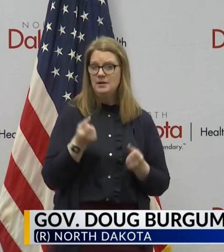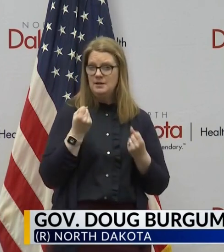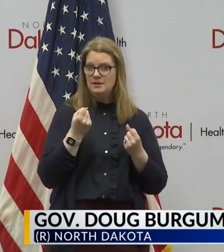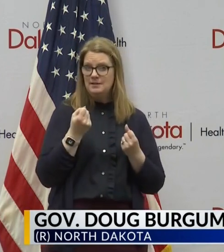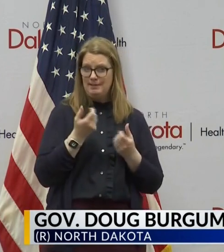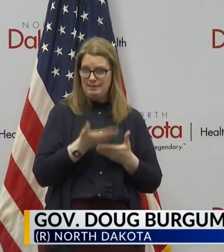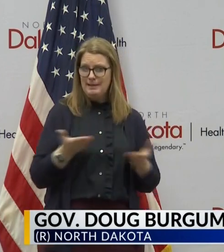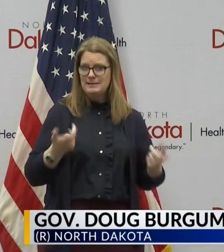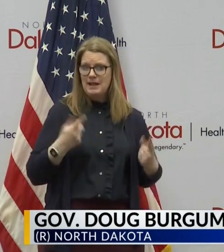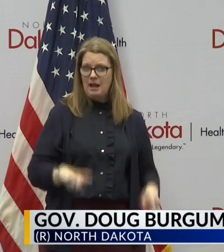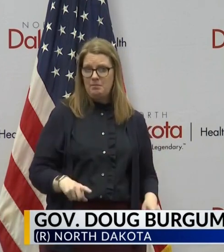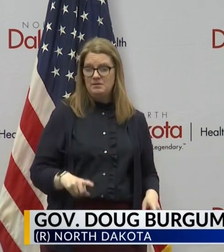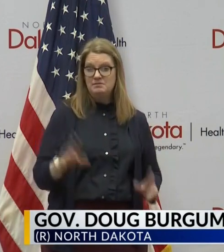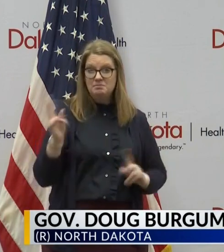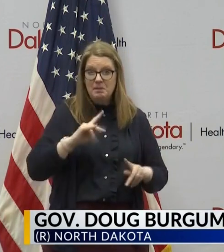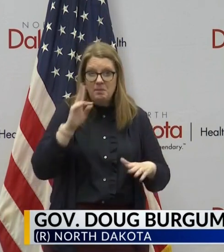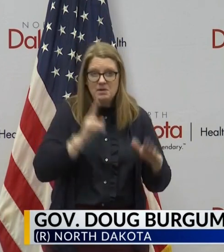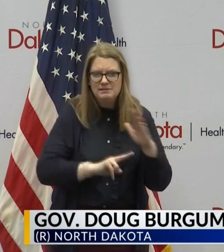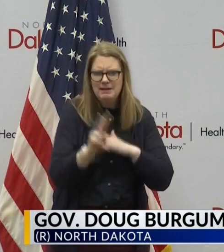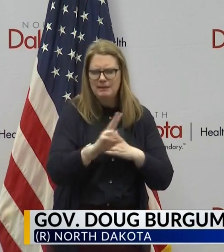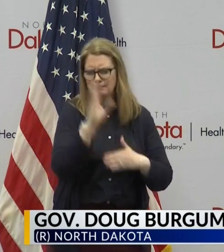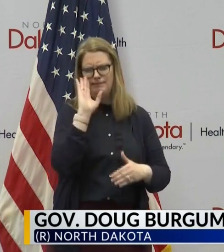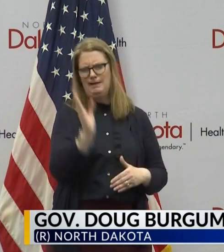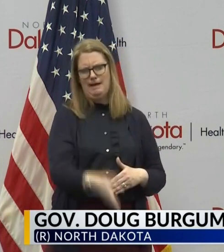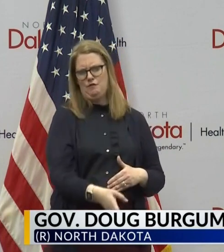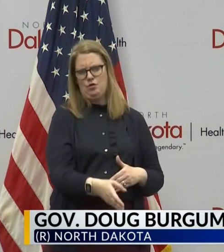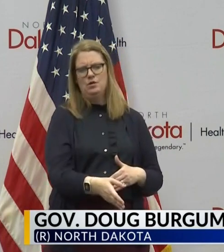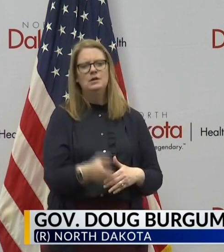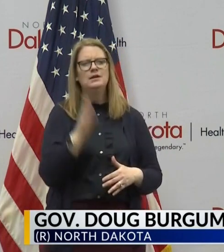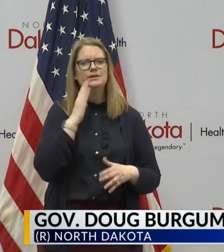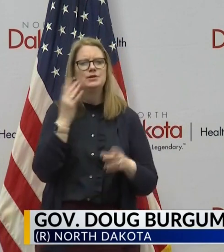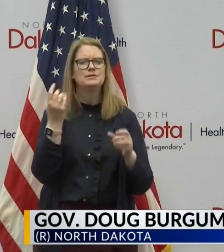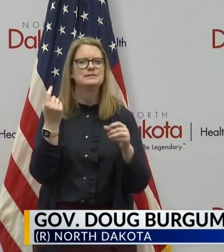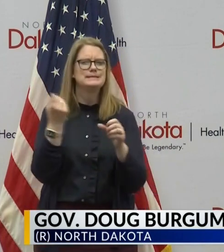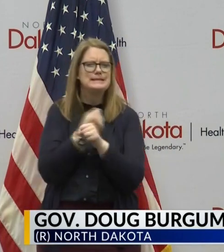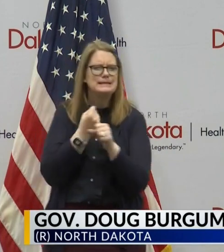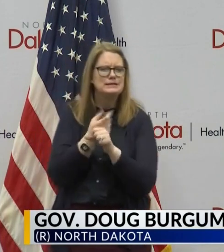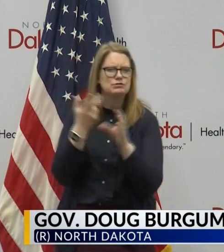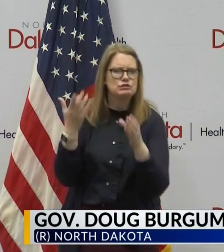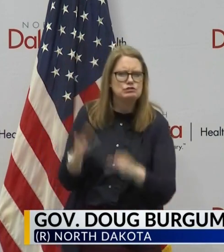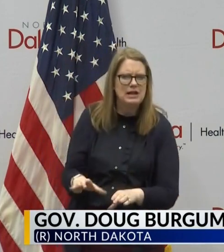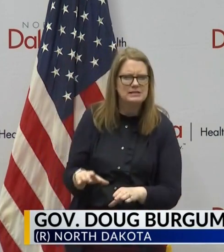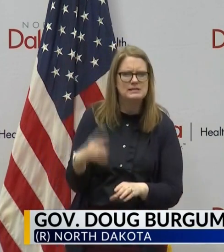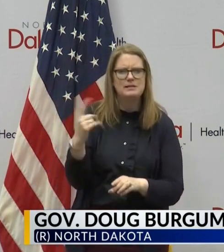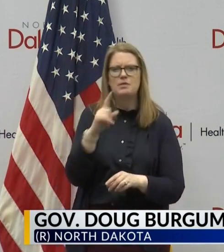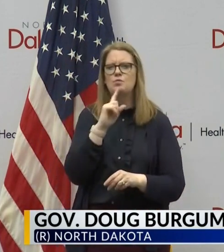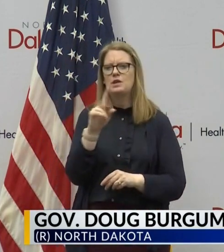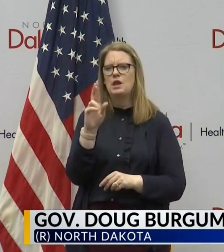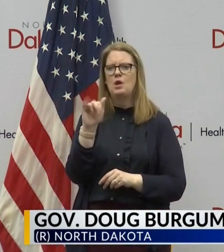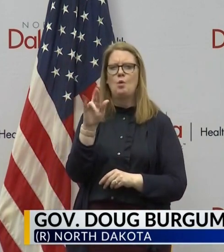FUTURE MARKETS STARTED TRADING ON THE STOCK EXCHANGE FOR A